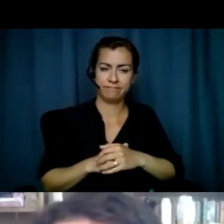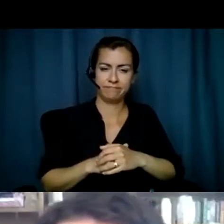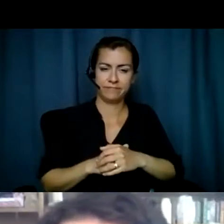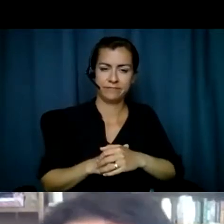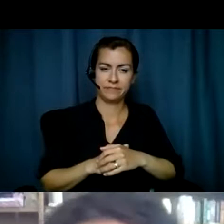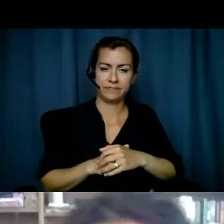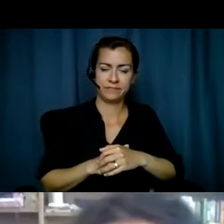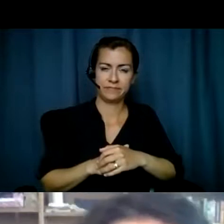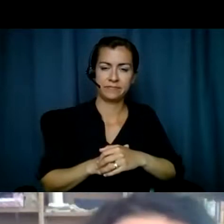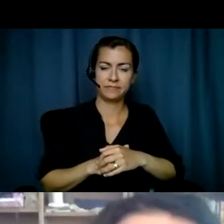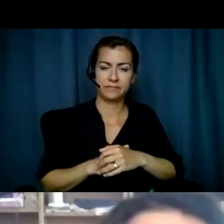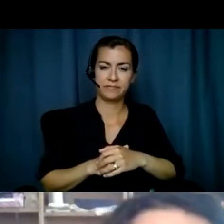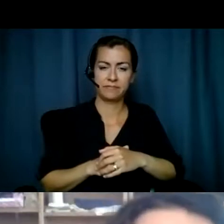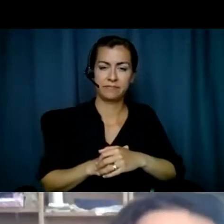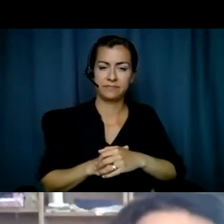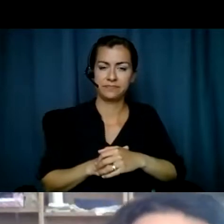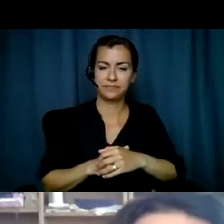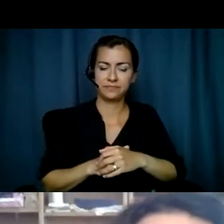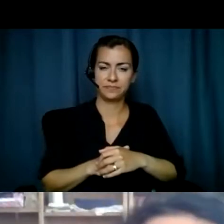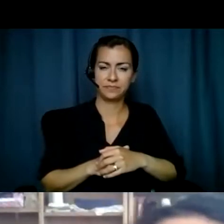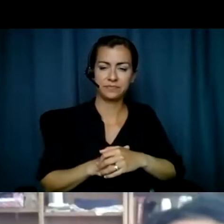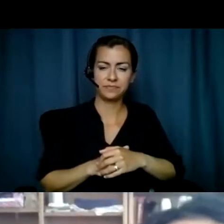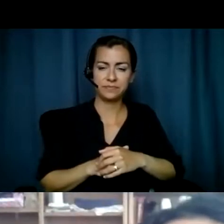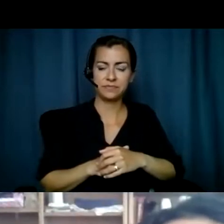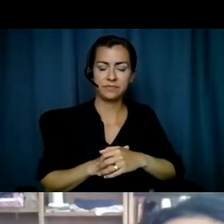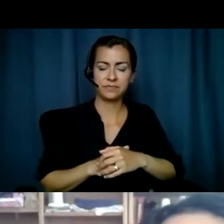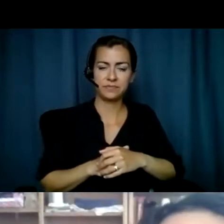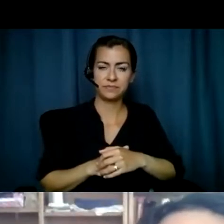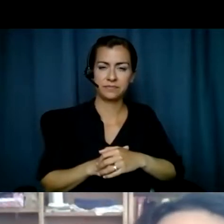So that's a significant piece of advocacy that we do.